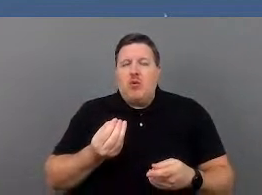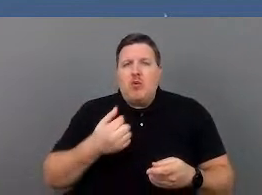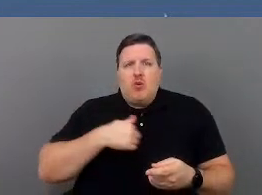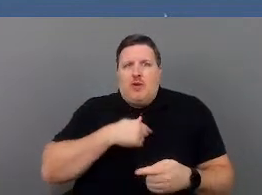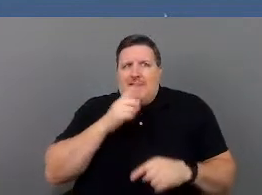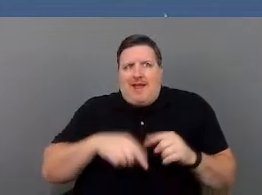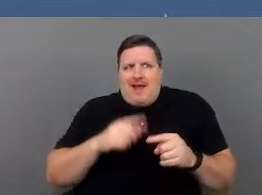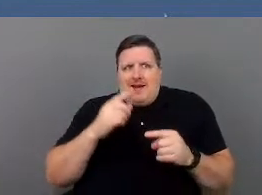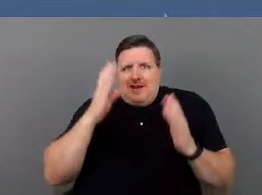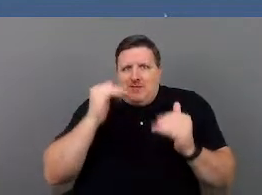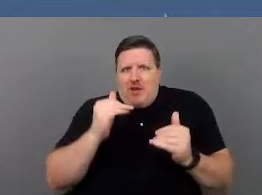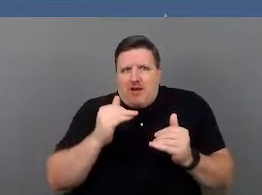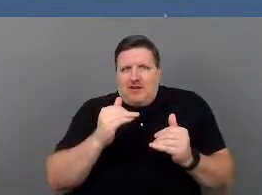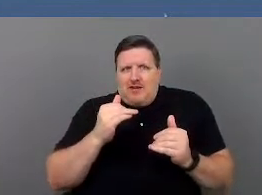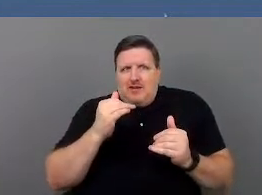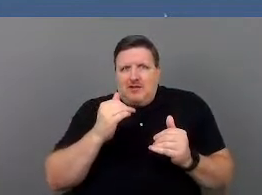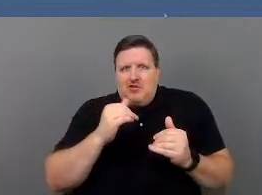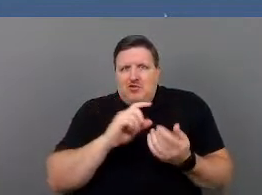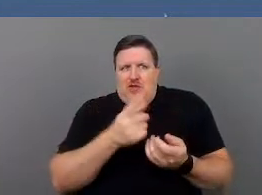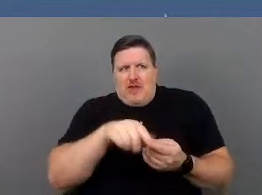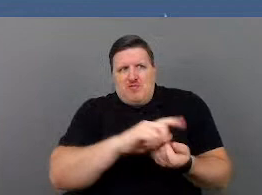MAYOR FREY HAS NOT GIVEN US ANY KIND OF CONCRETE PLAN